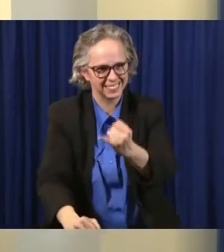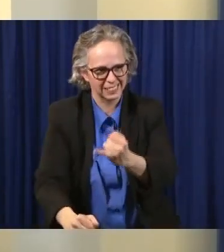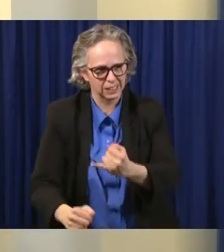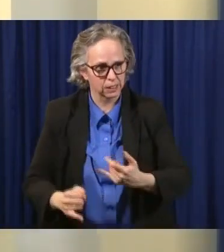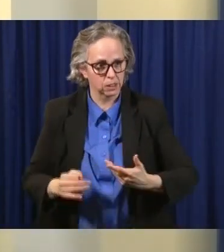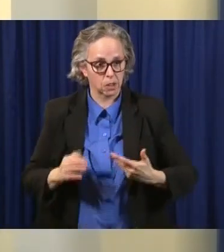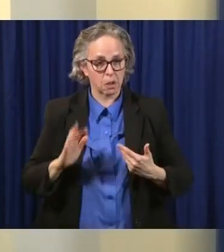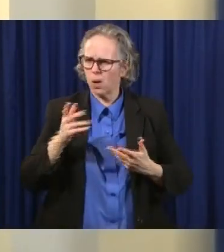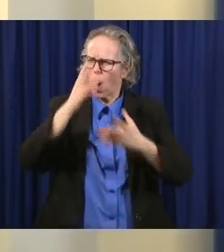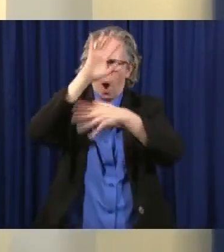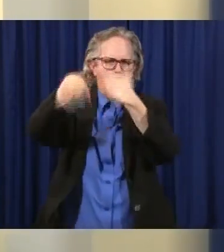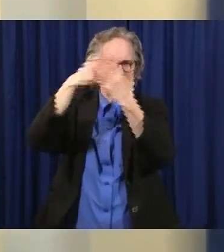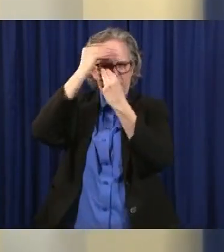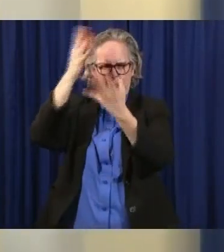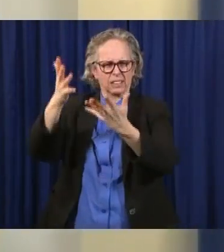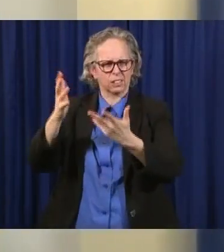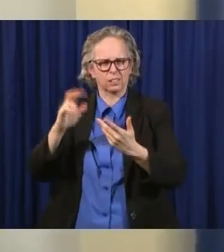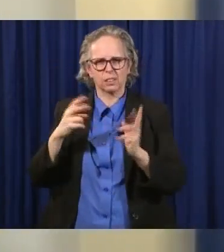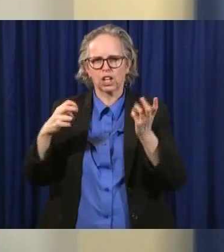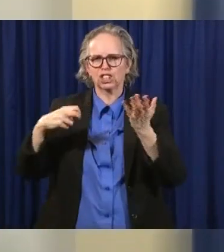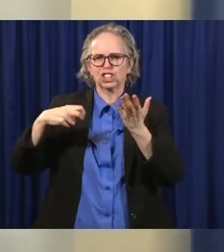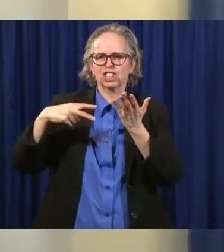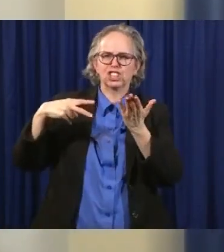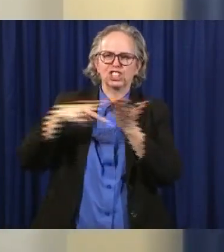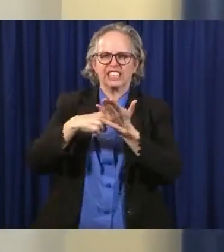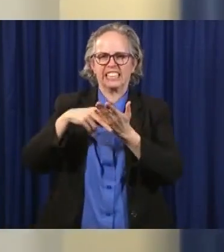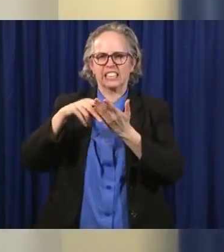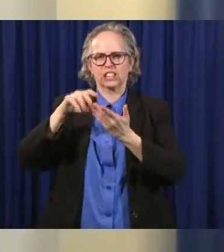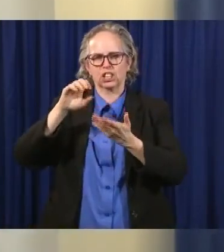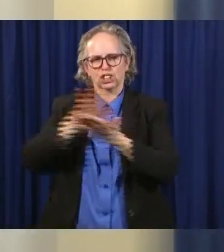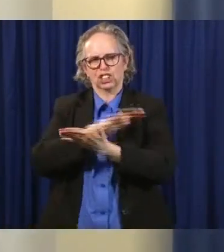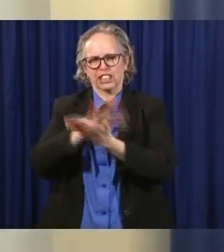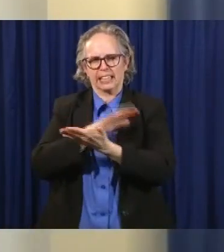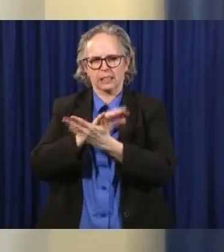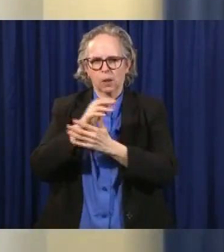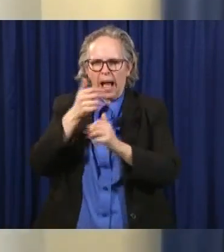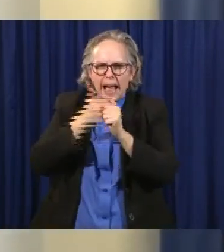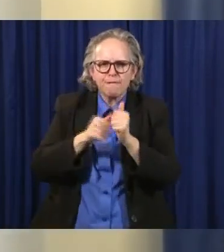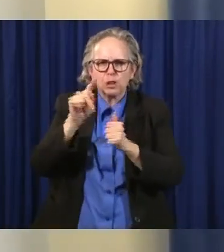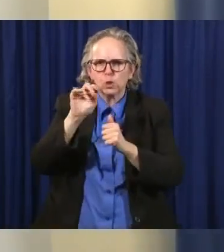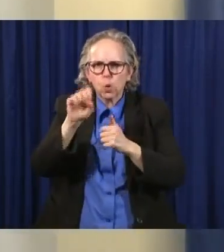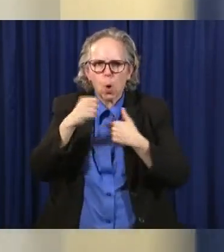VACCINES. THIS, IF YOU WANT TO LOOK AT THIS ONLINE, IF YOU WANT TOA